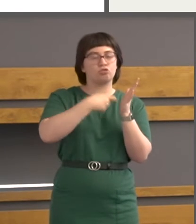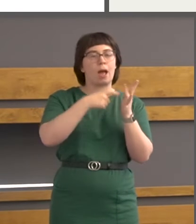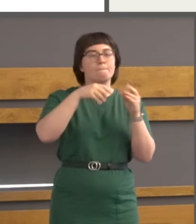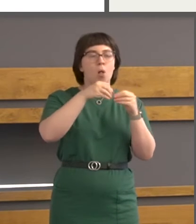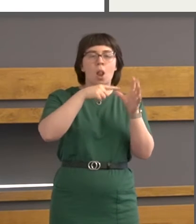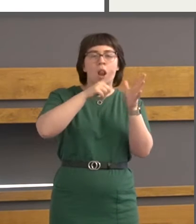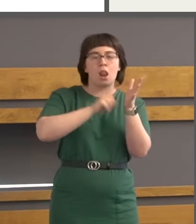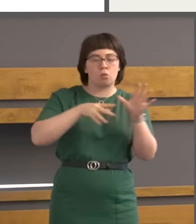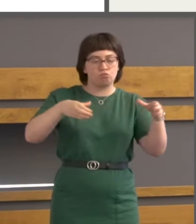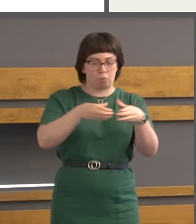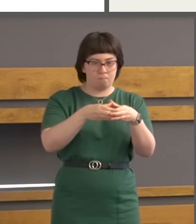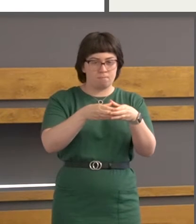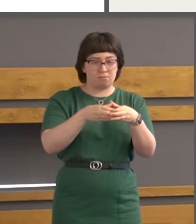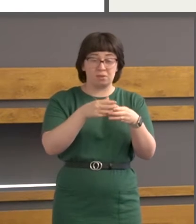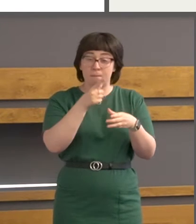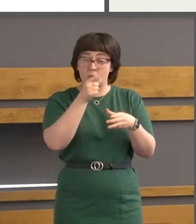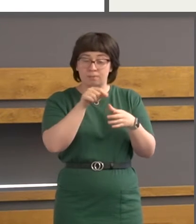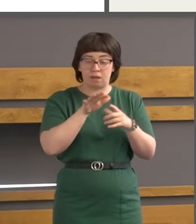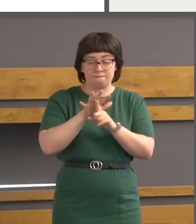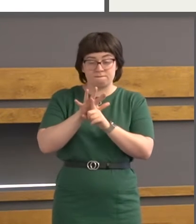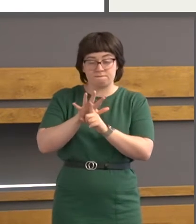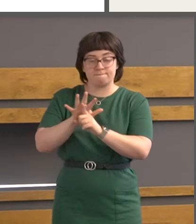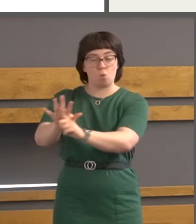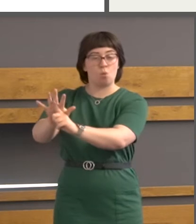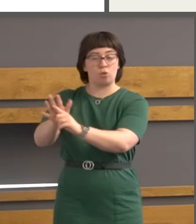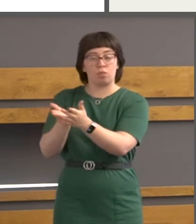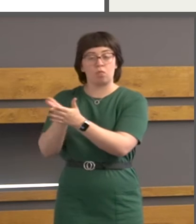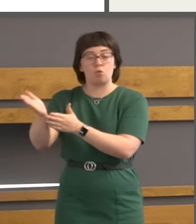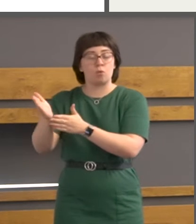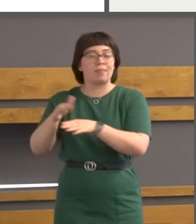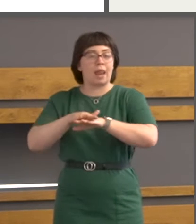who would've been maybe pushed out of their land through deforestation,